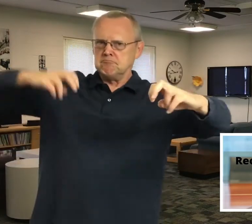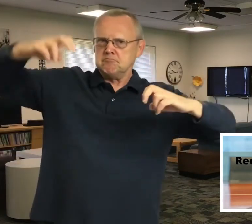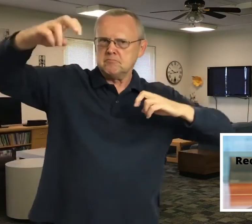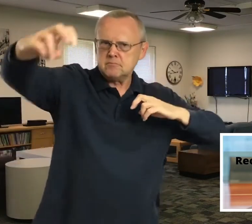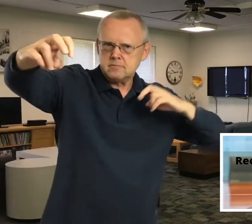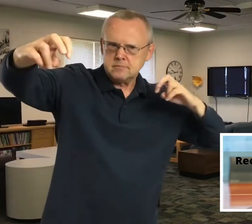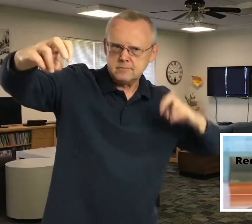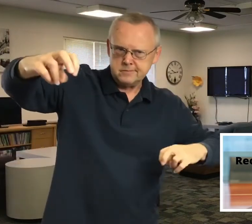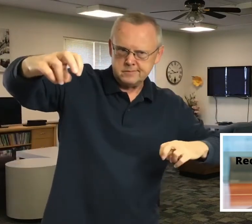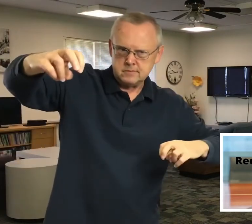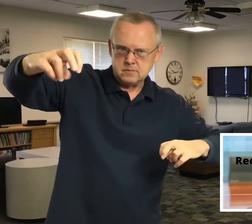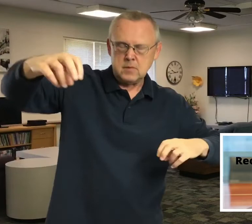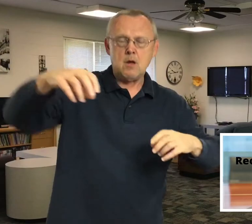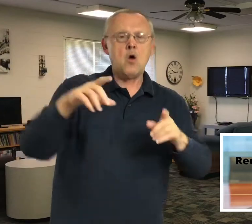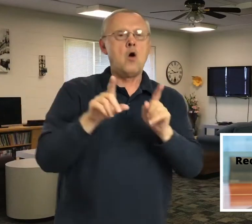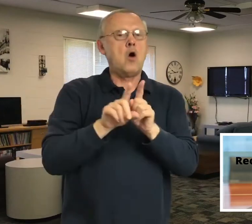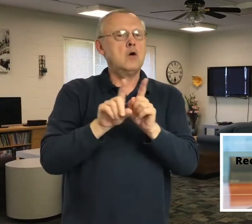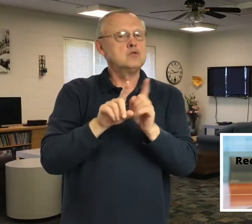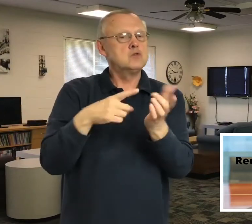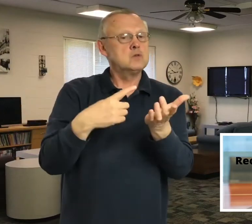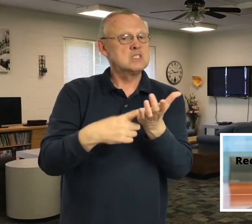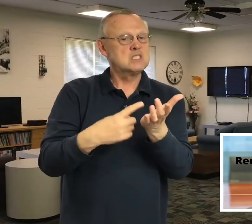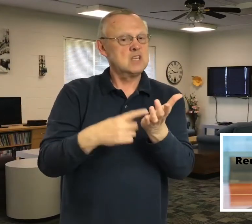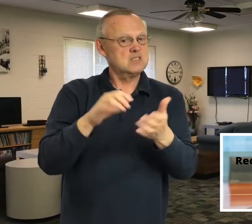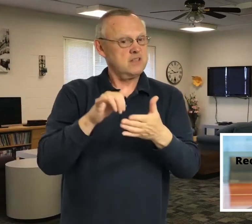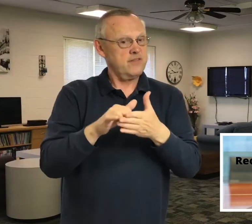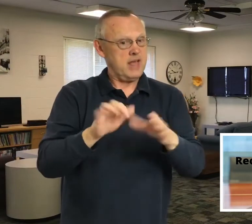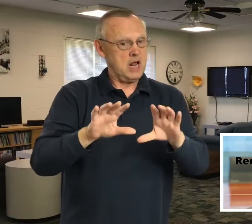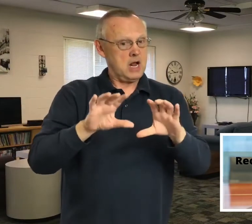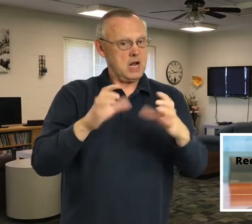They can still socialize but at a safe distance.